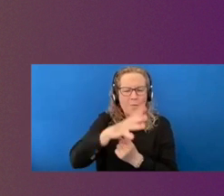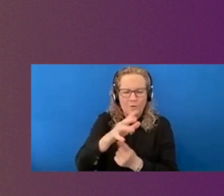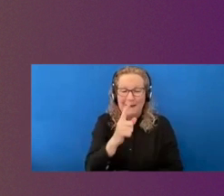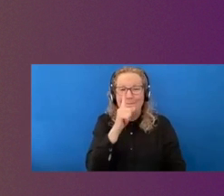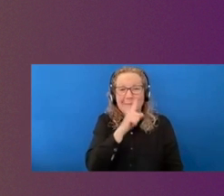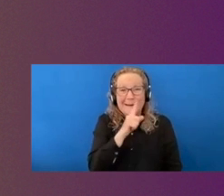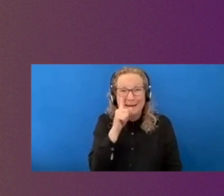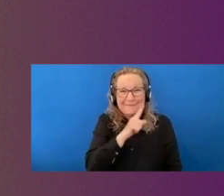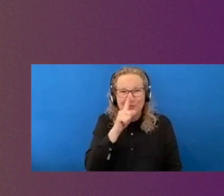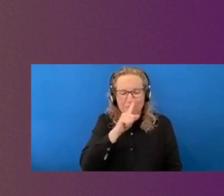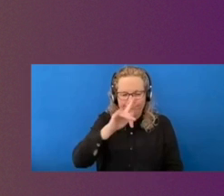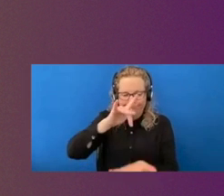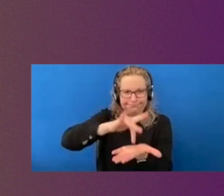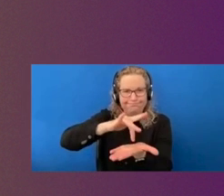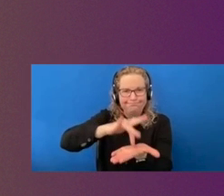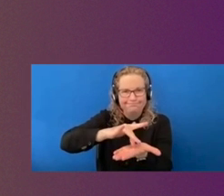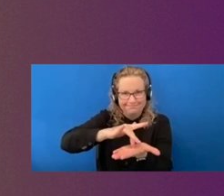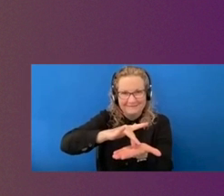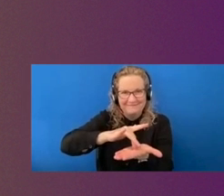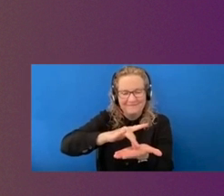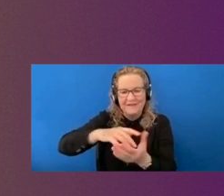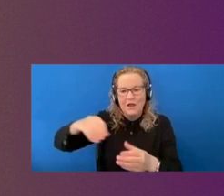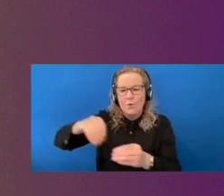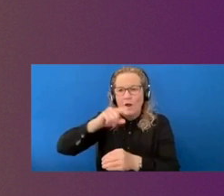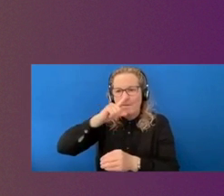efforts for inclusion of people with disabilities for flexible